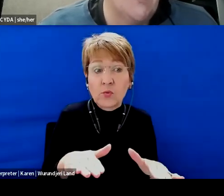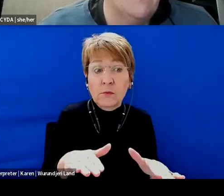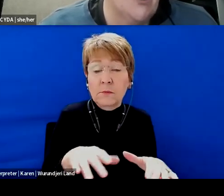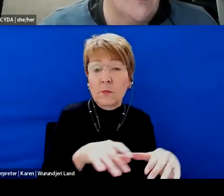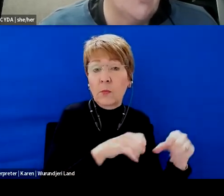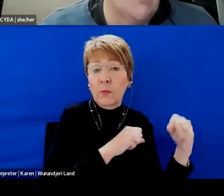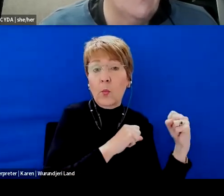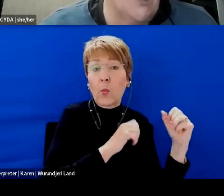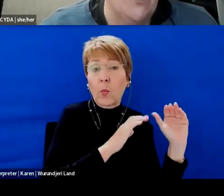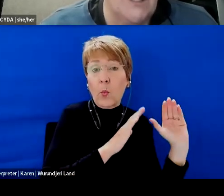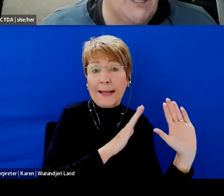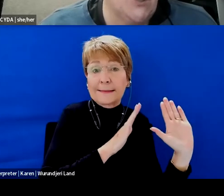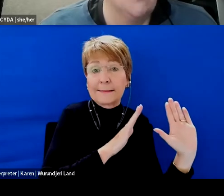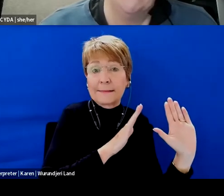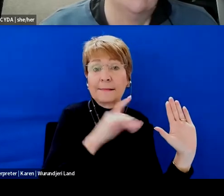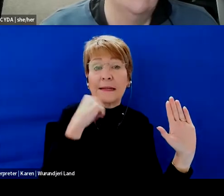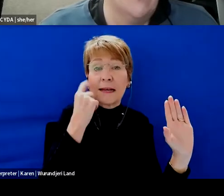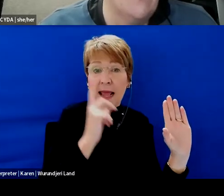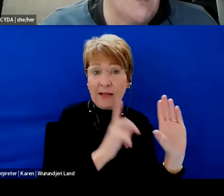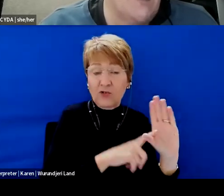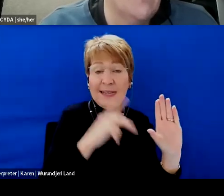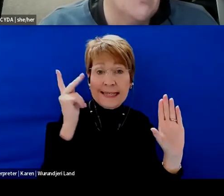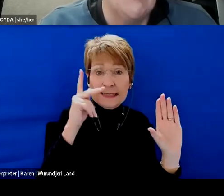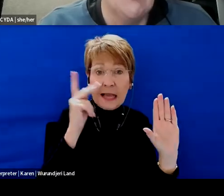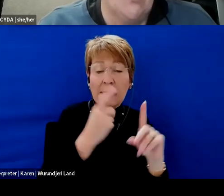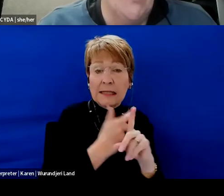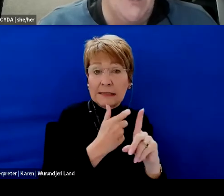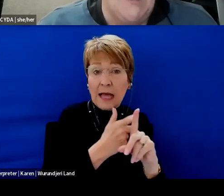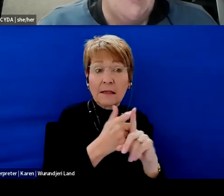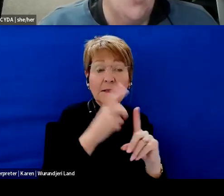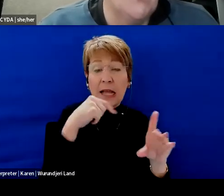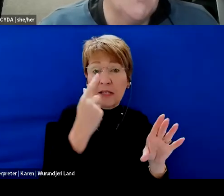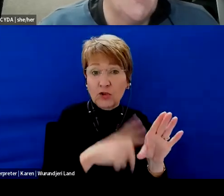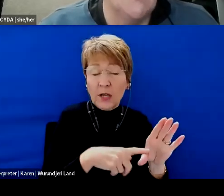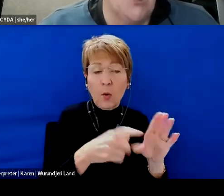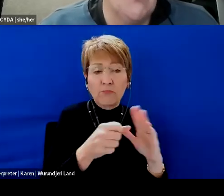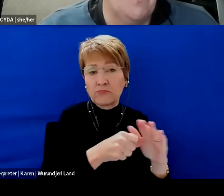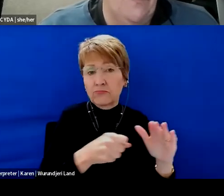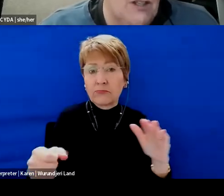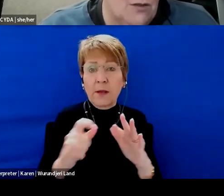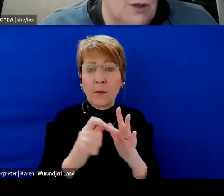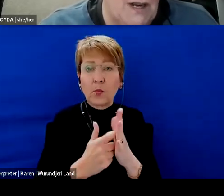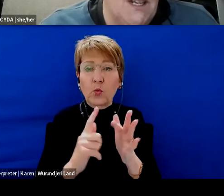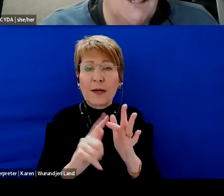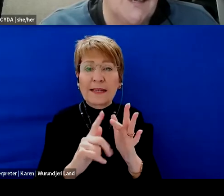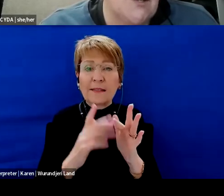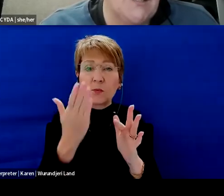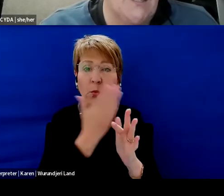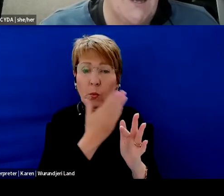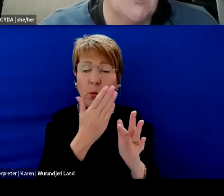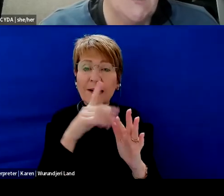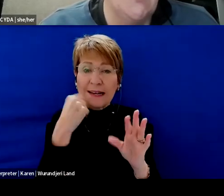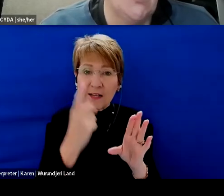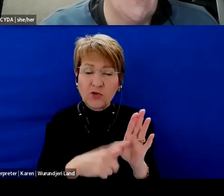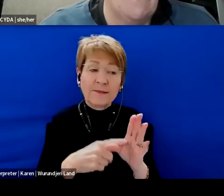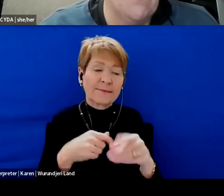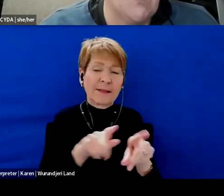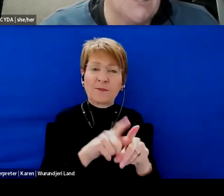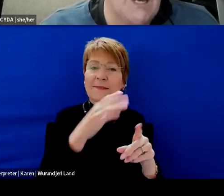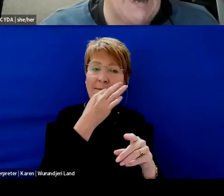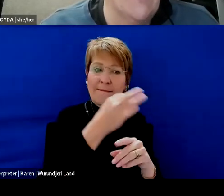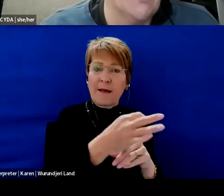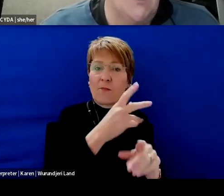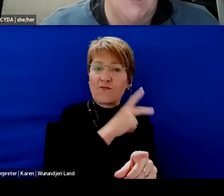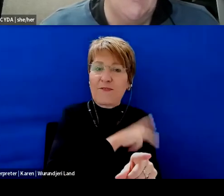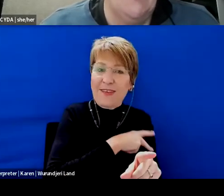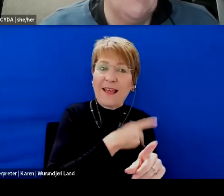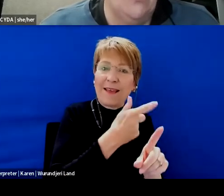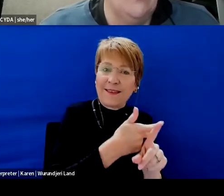year and going to, you know, candy or preschool for another year. So, obviously there's lots of professional opinions as you said, Ashley to, to seek out.